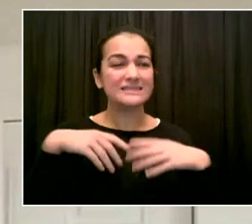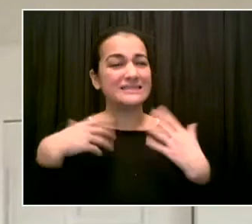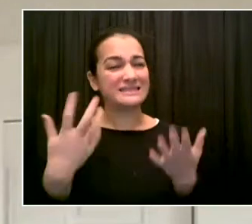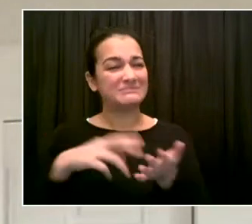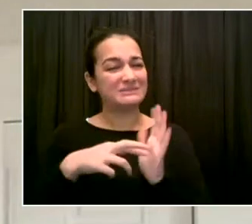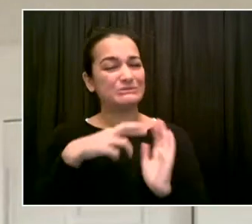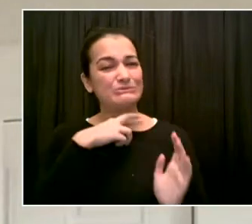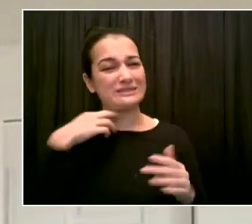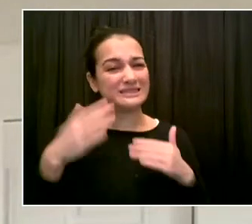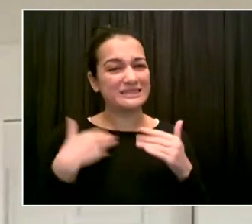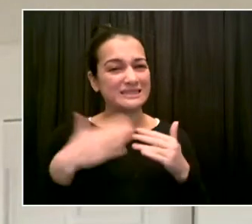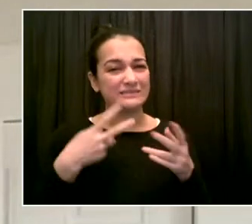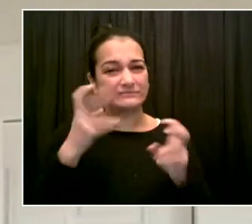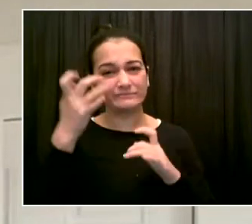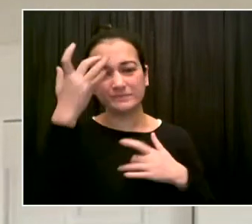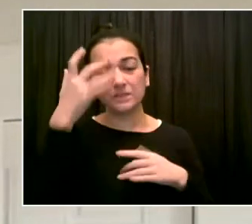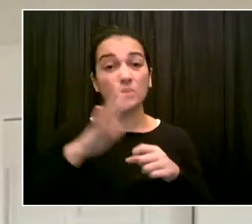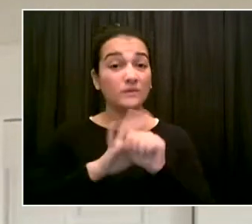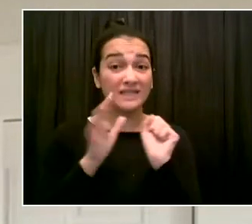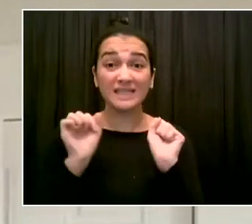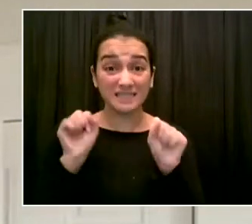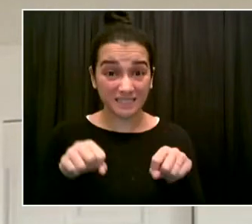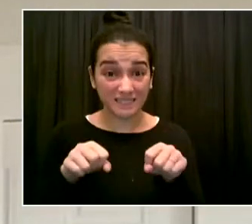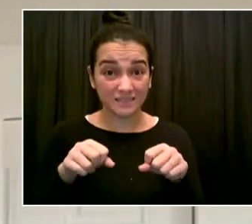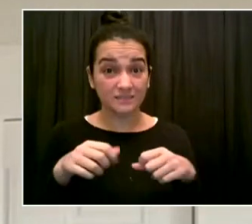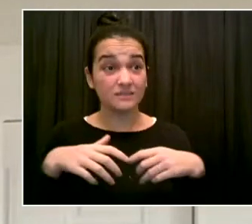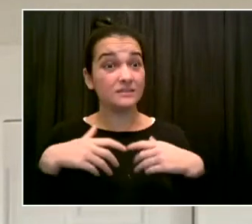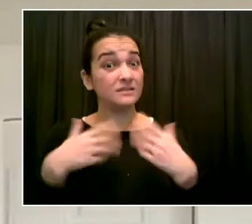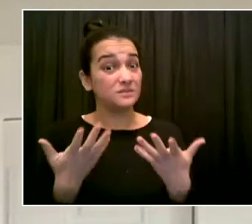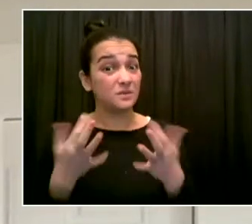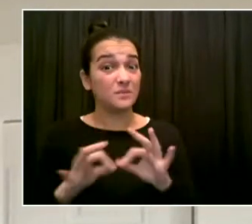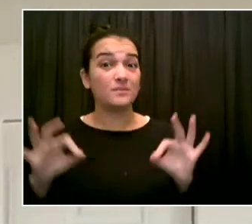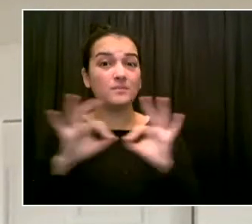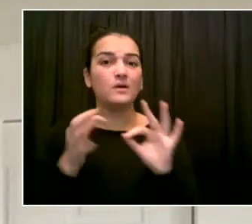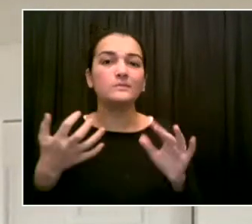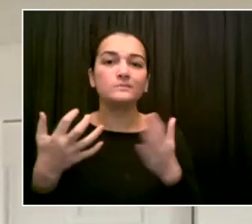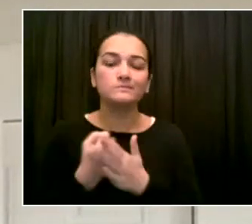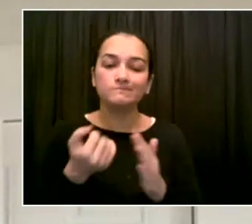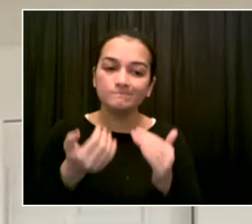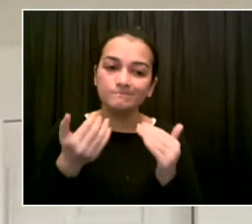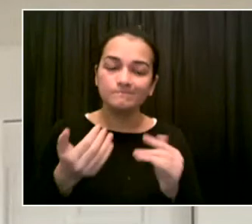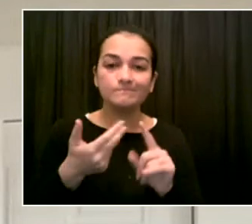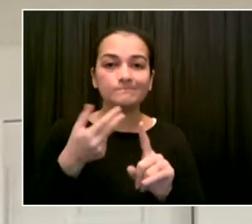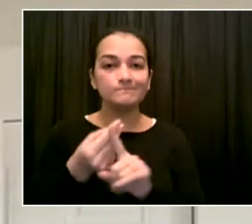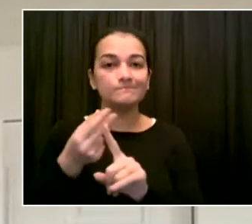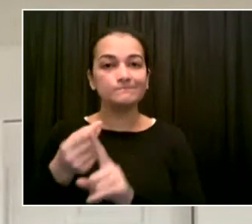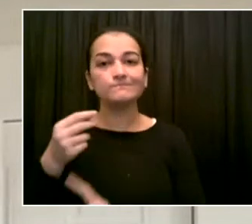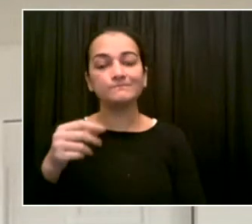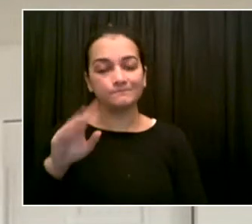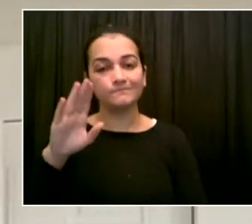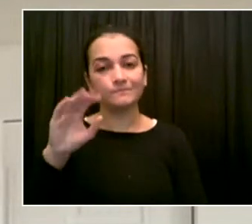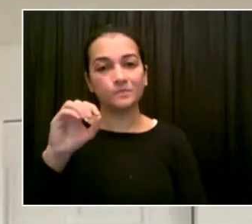PROTECT OUR LOVED ONES. IT HAS NEVER BEEN EASIER TO GET A COVID-19